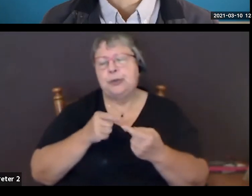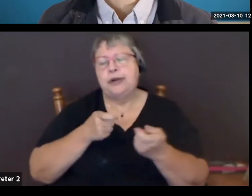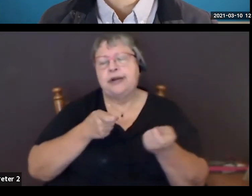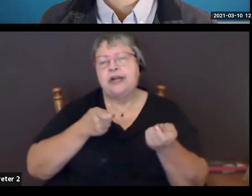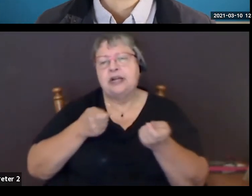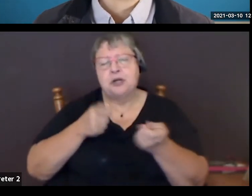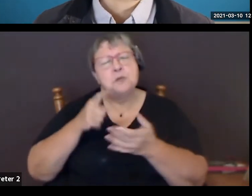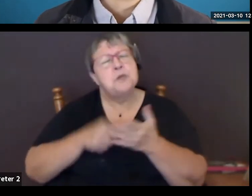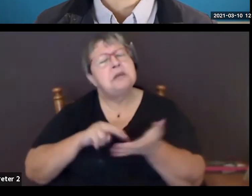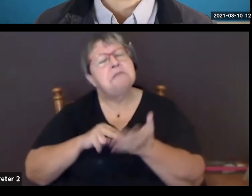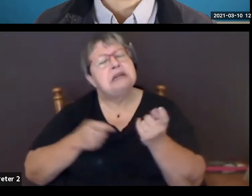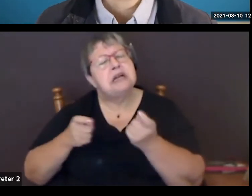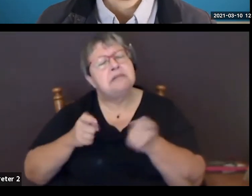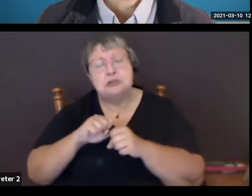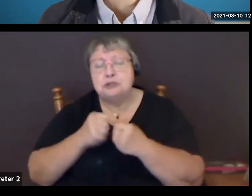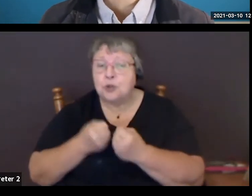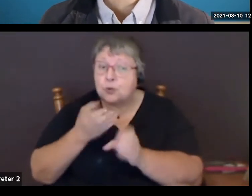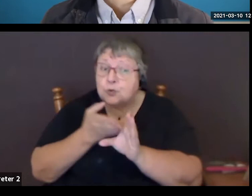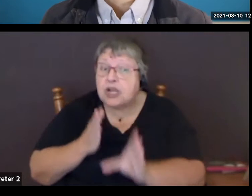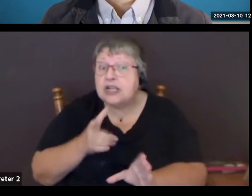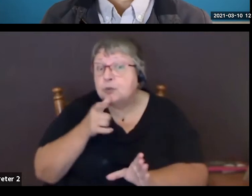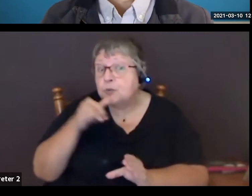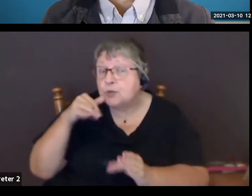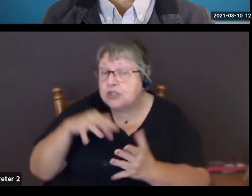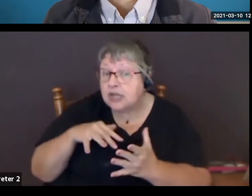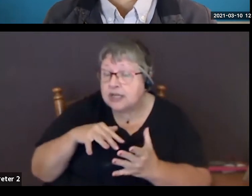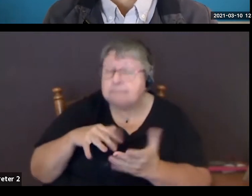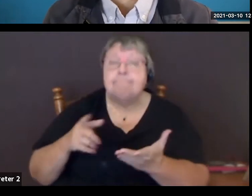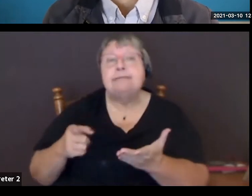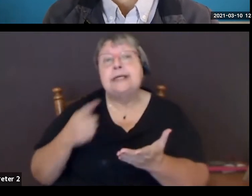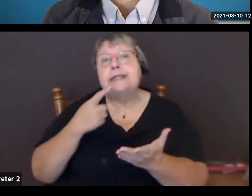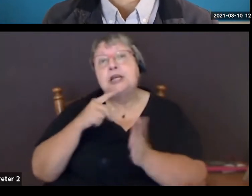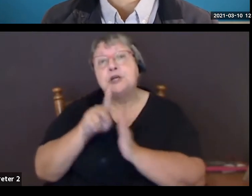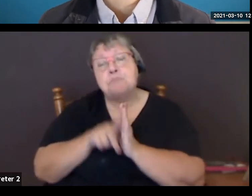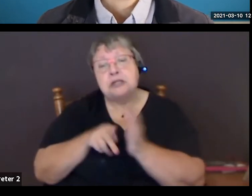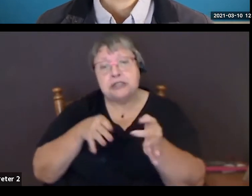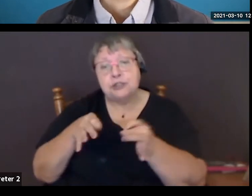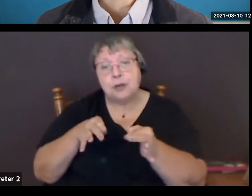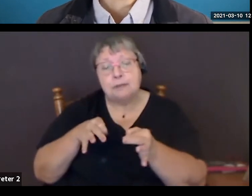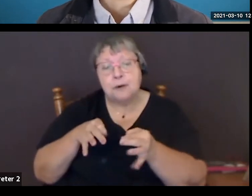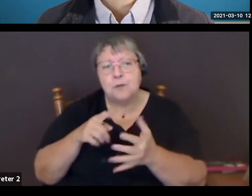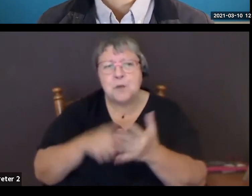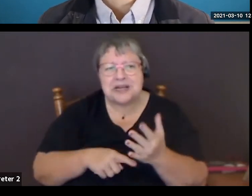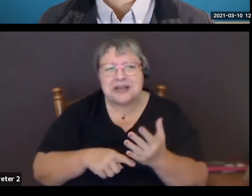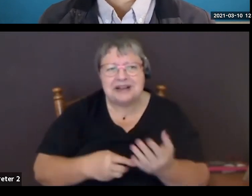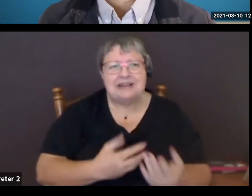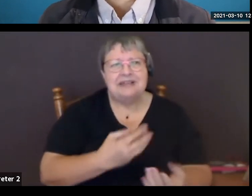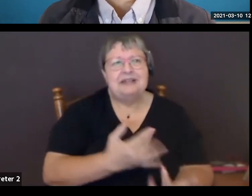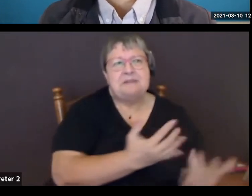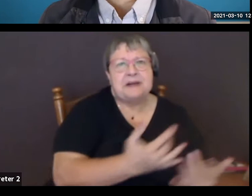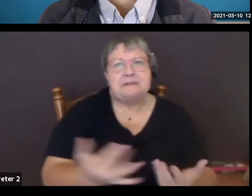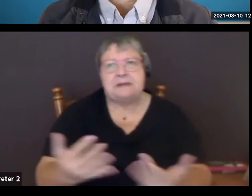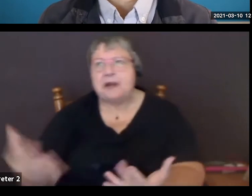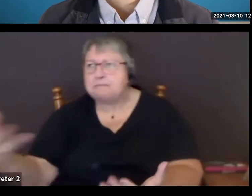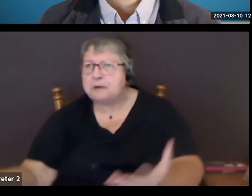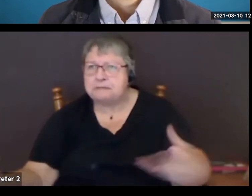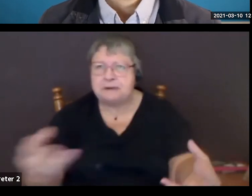According to social scientists who study these things, policy is often described in terms of putting out fires, especially if more of those fires keep on happening.